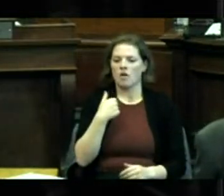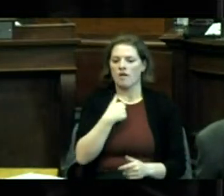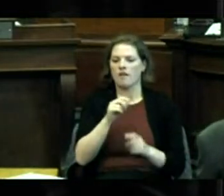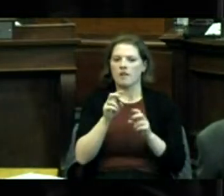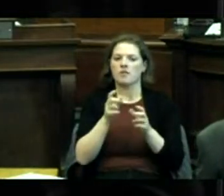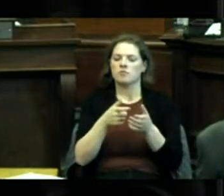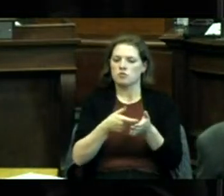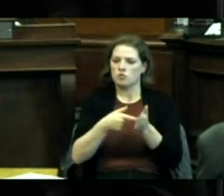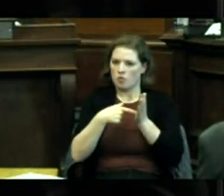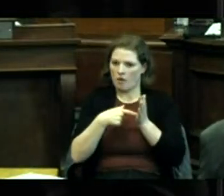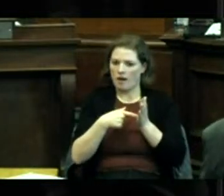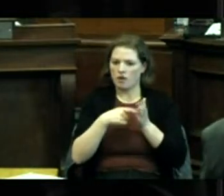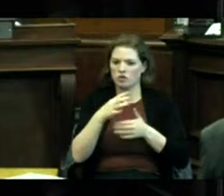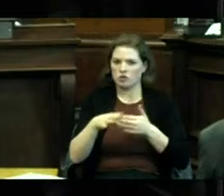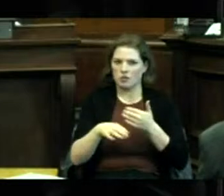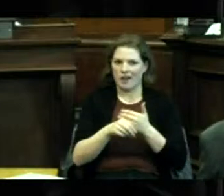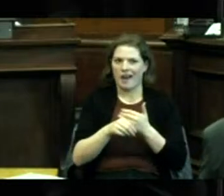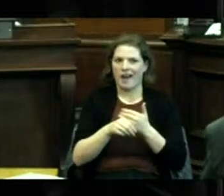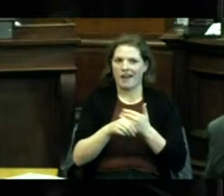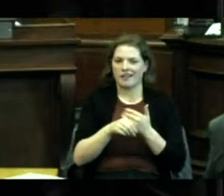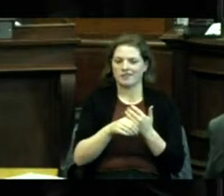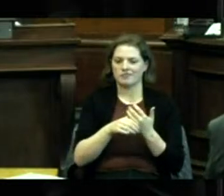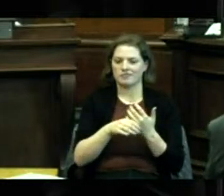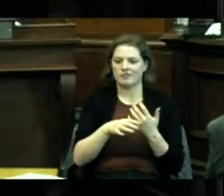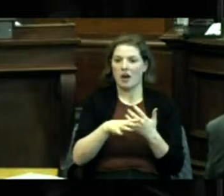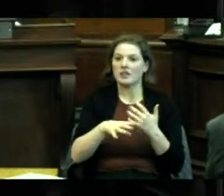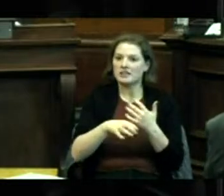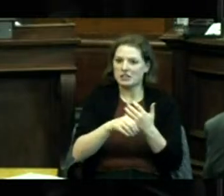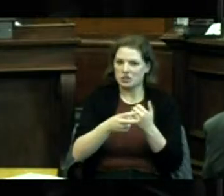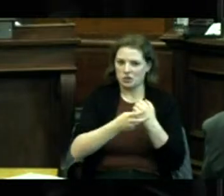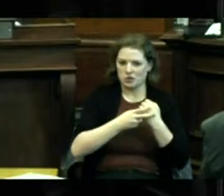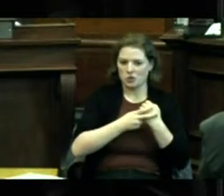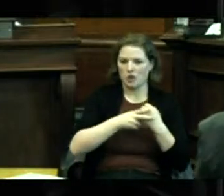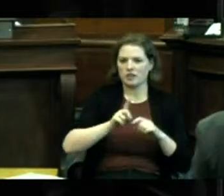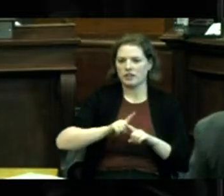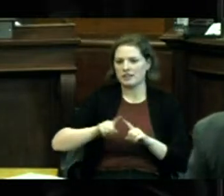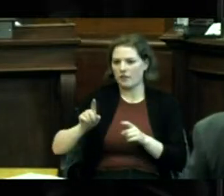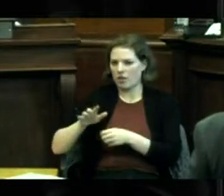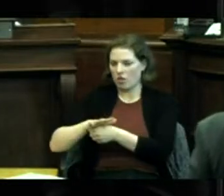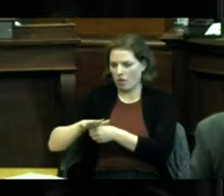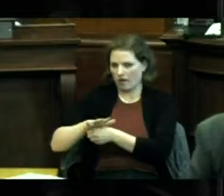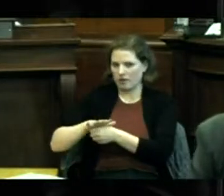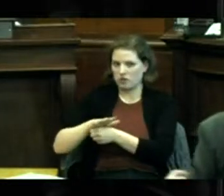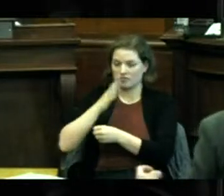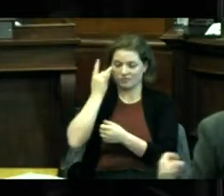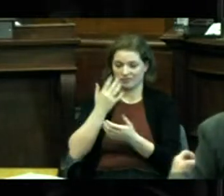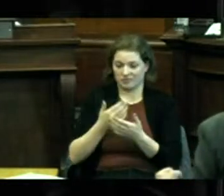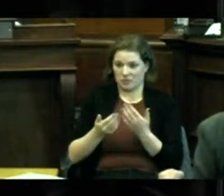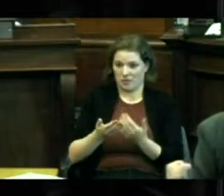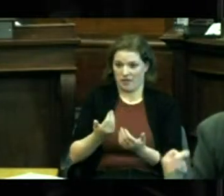public. So we are taking a good, hard look at what decommissioning would mean. It would require us to add